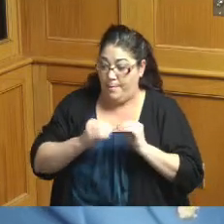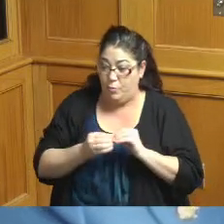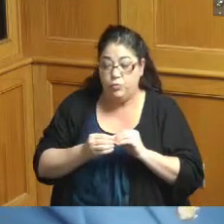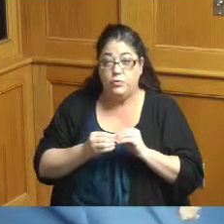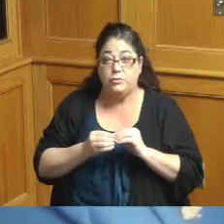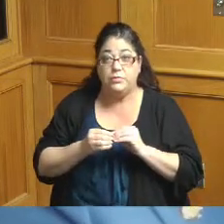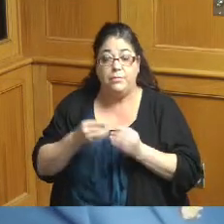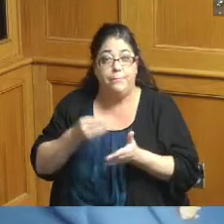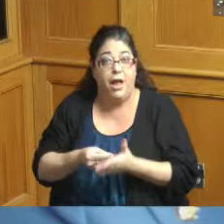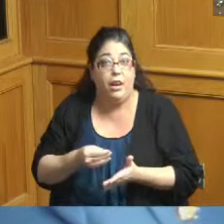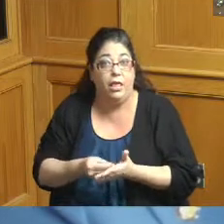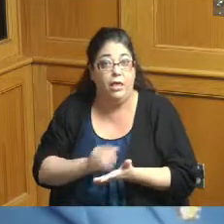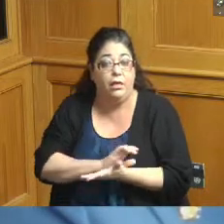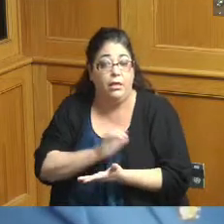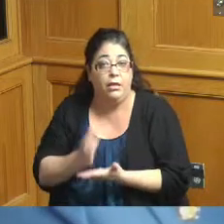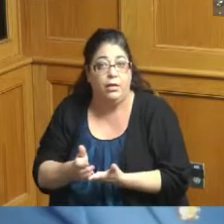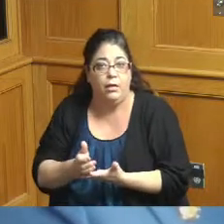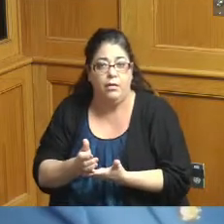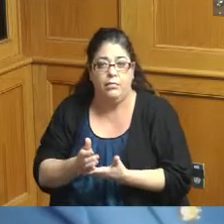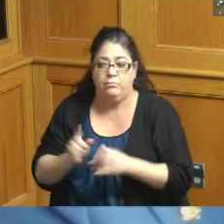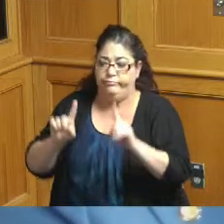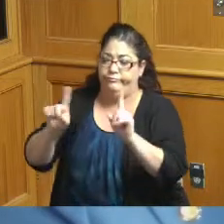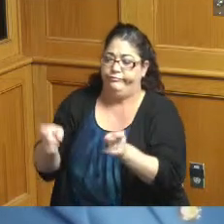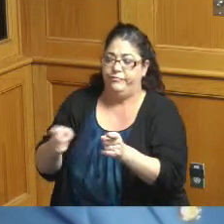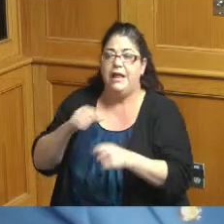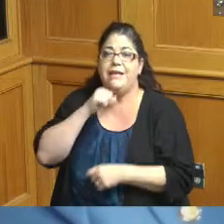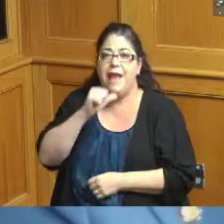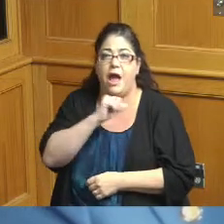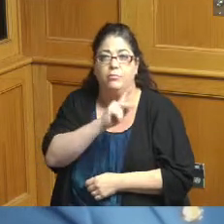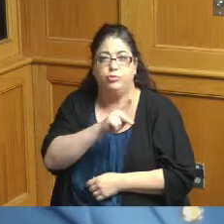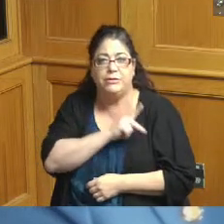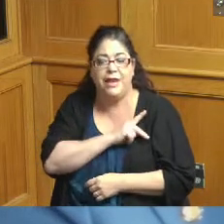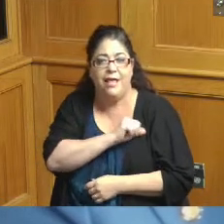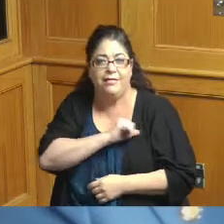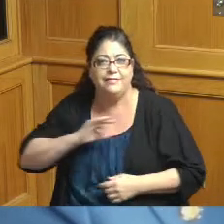I see the non-pro and then what does the non-personnel line item how does that affect